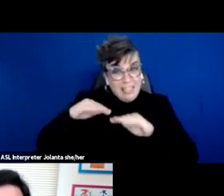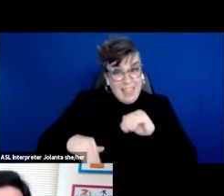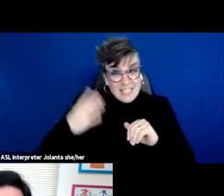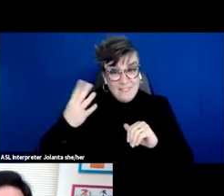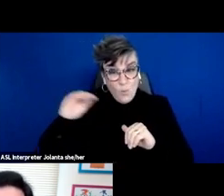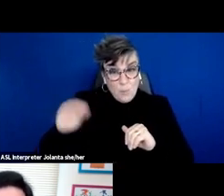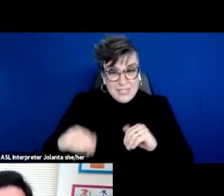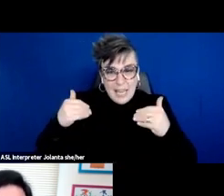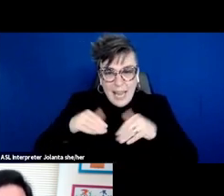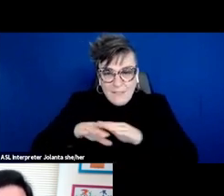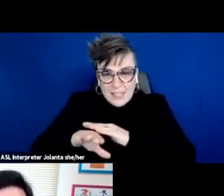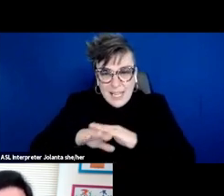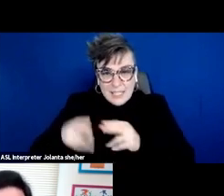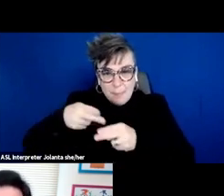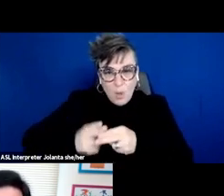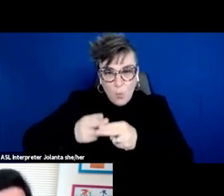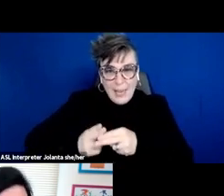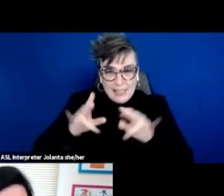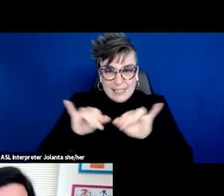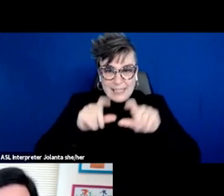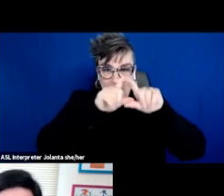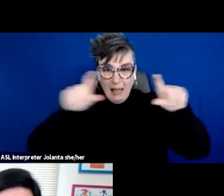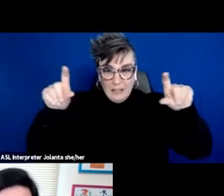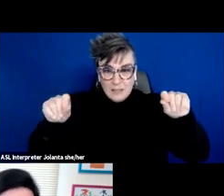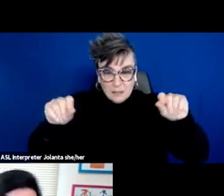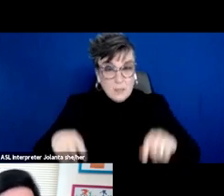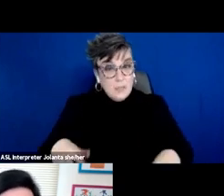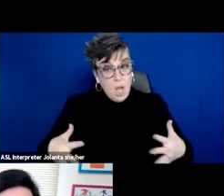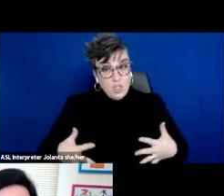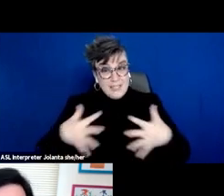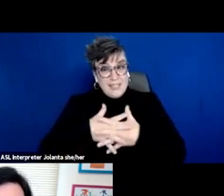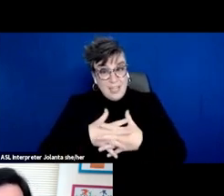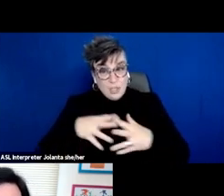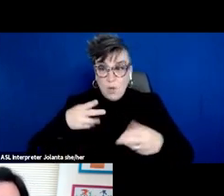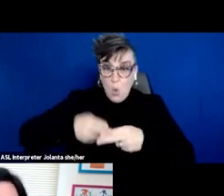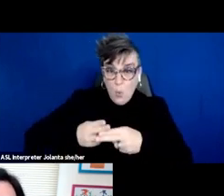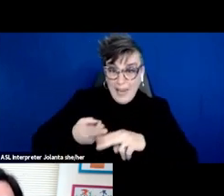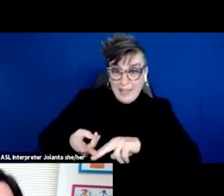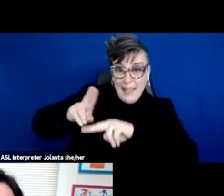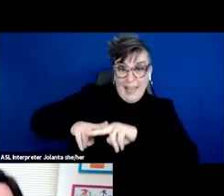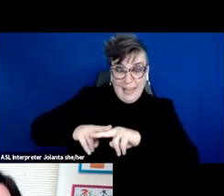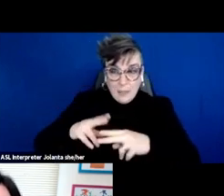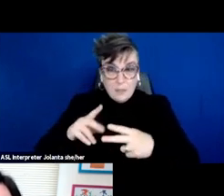scales. Gestational weight gain was not enough and inadequate or excessive are risk factors